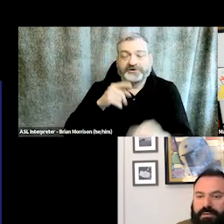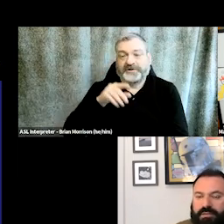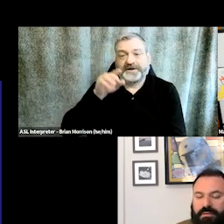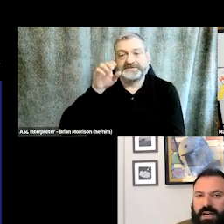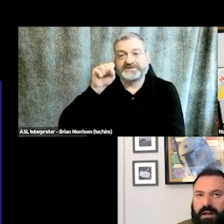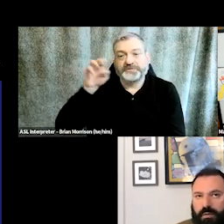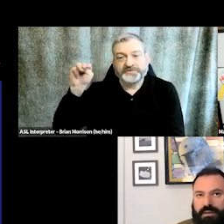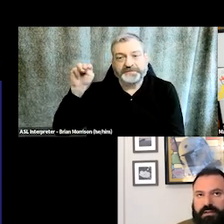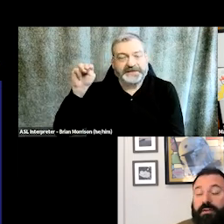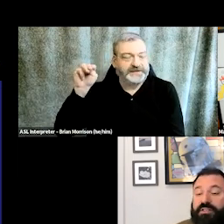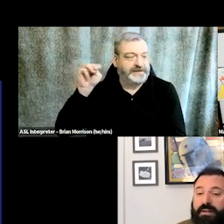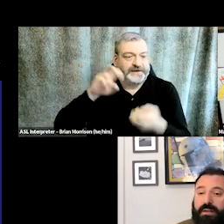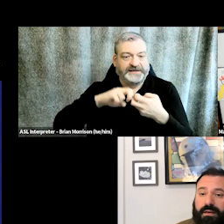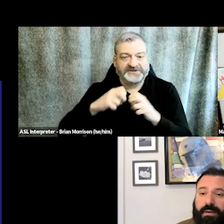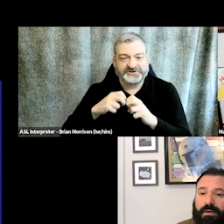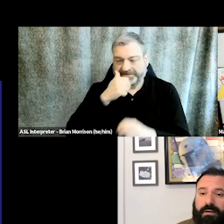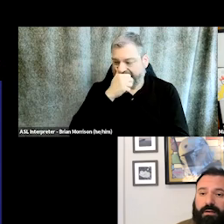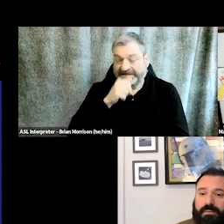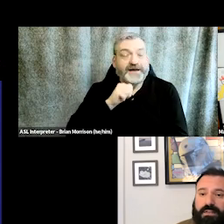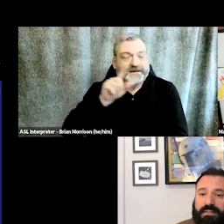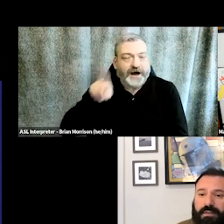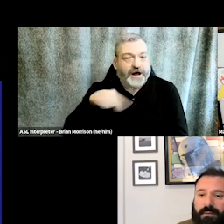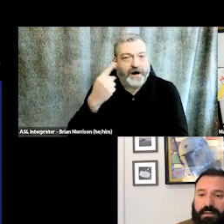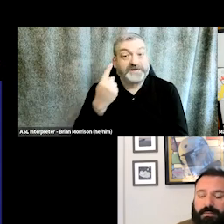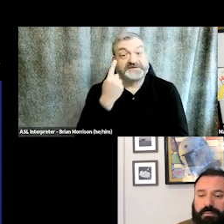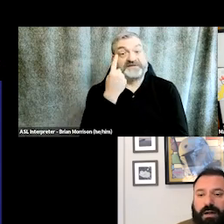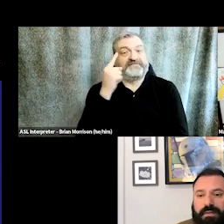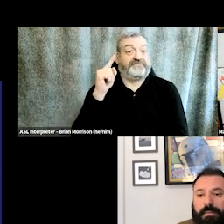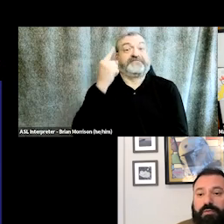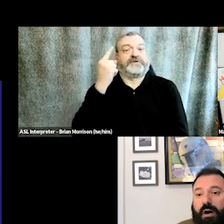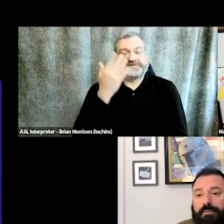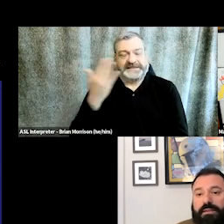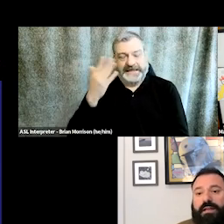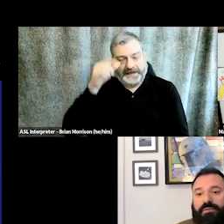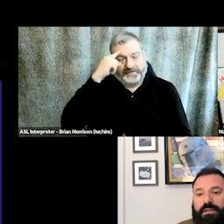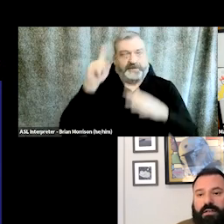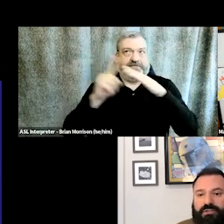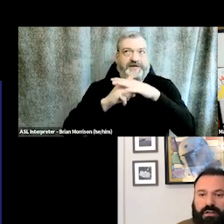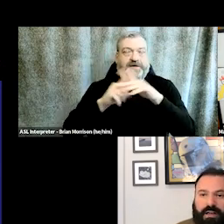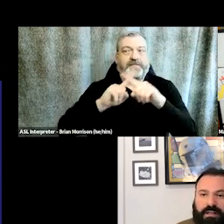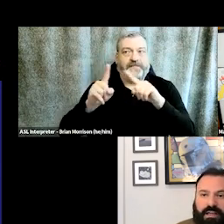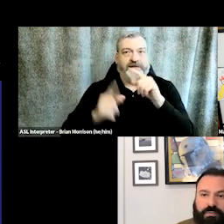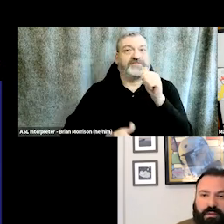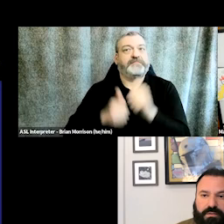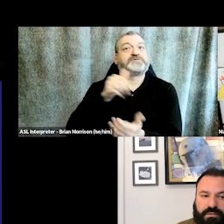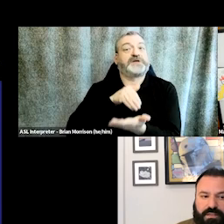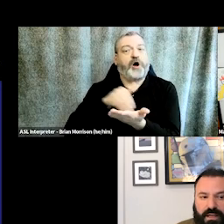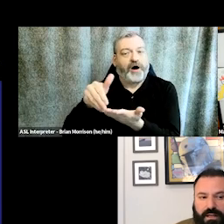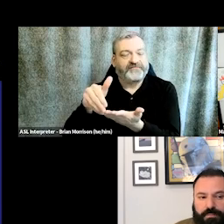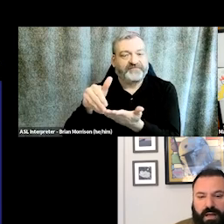It's not always the first thing we think about when it comes to accessibility, but it's probably the most oftentimes we touch and engage with our users.